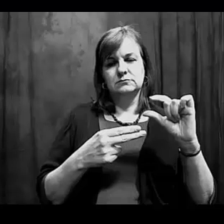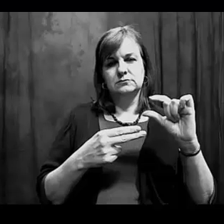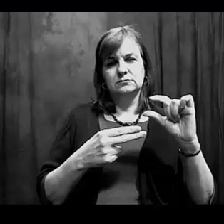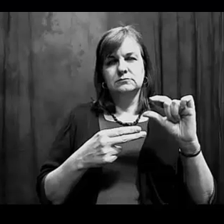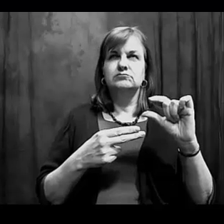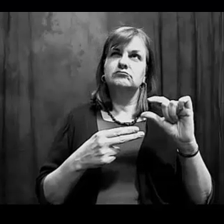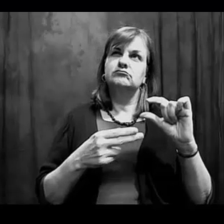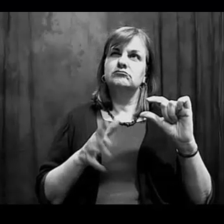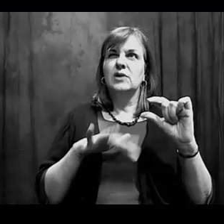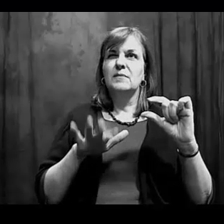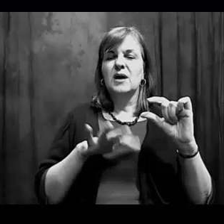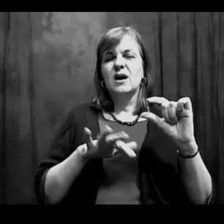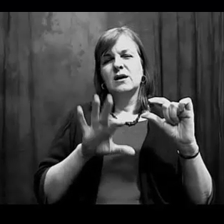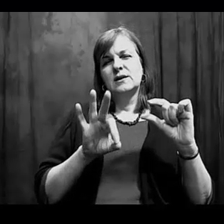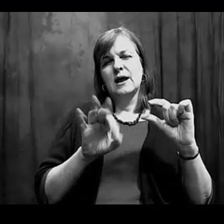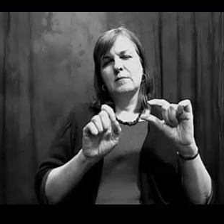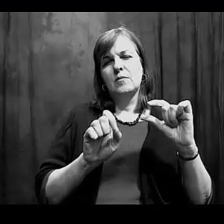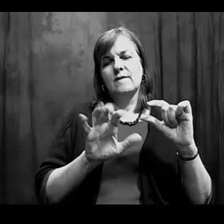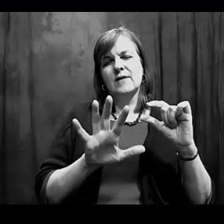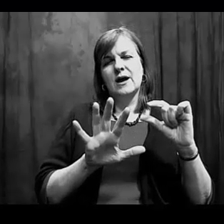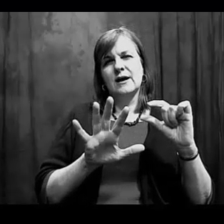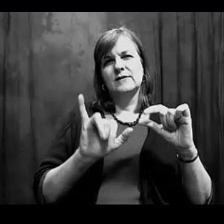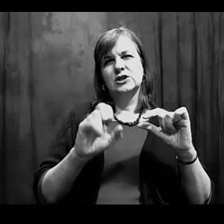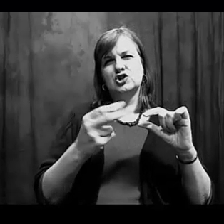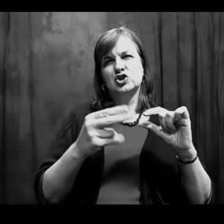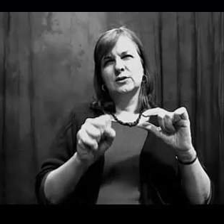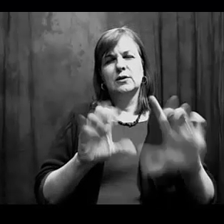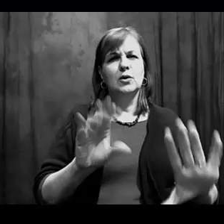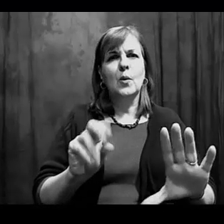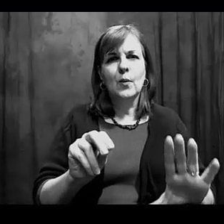pre-drought beak depth is smaller